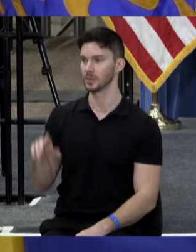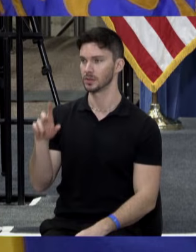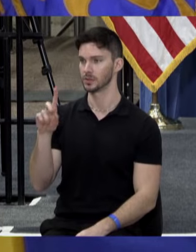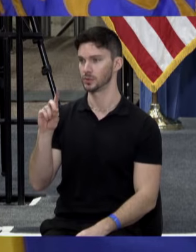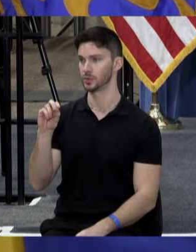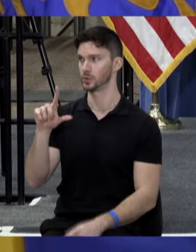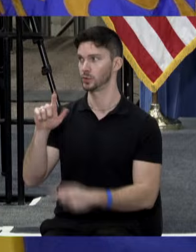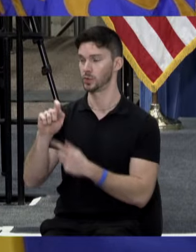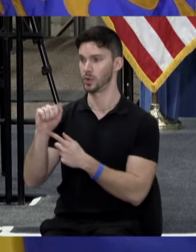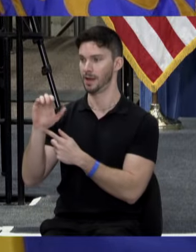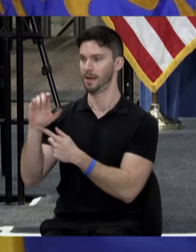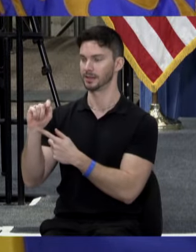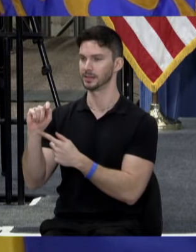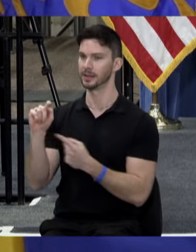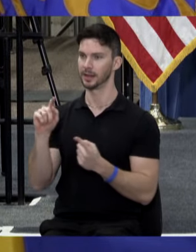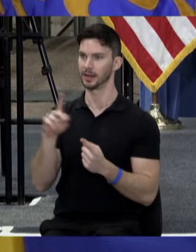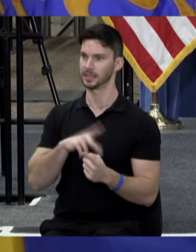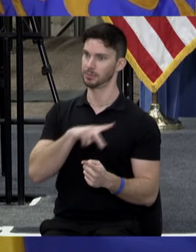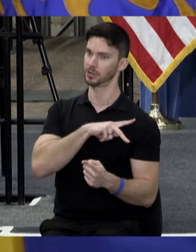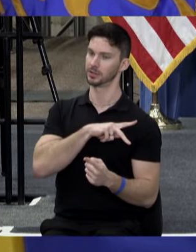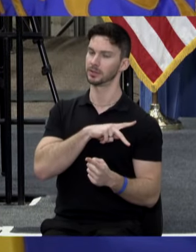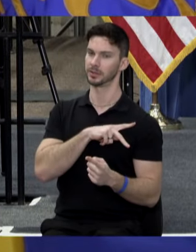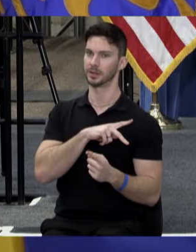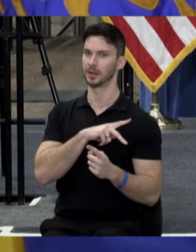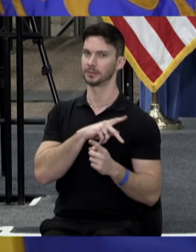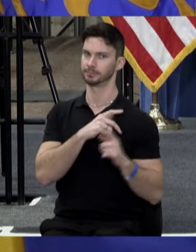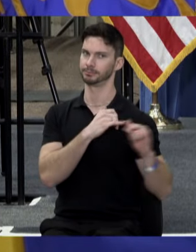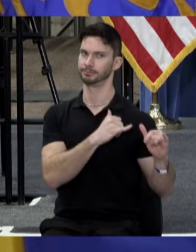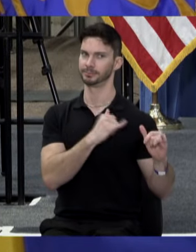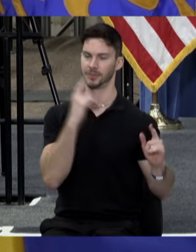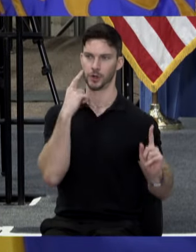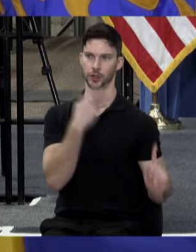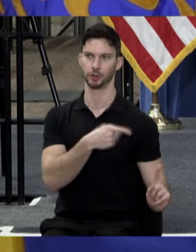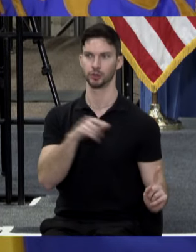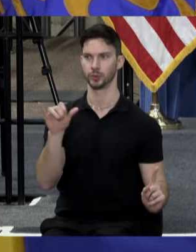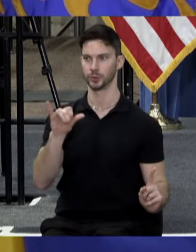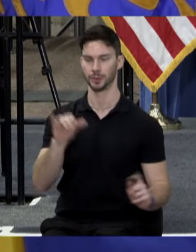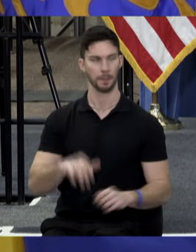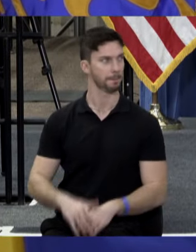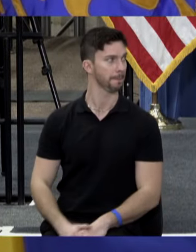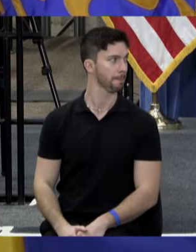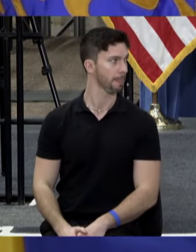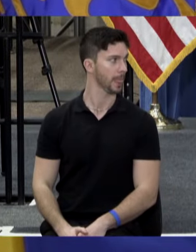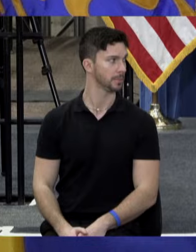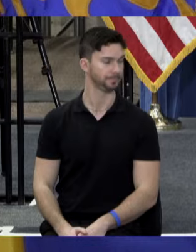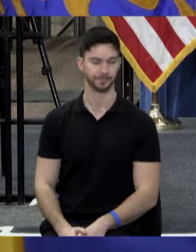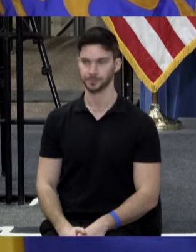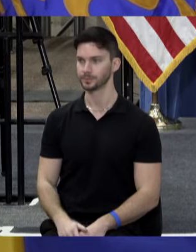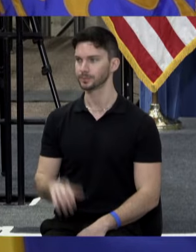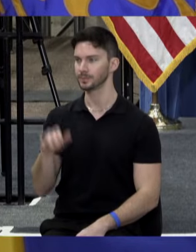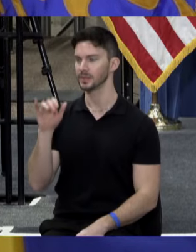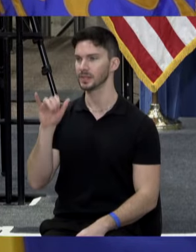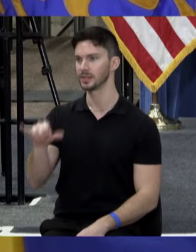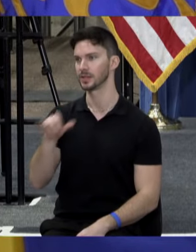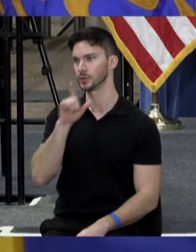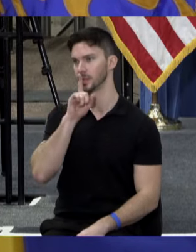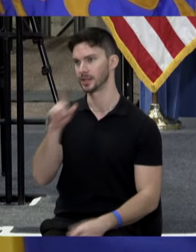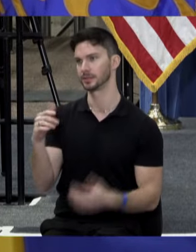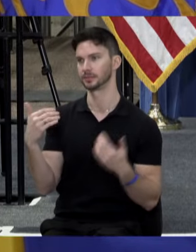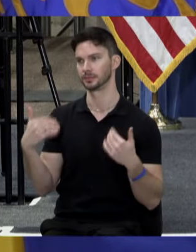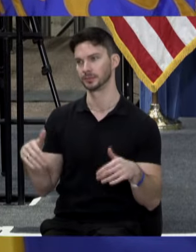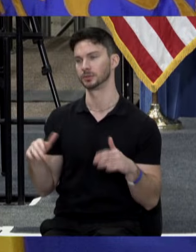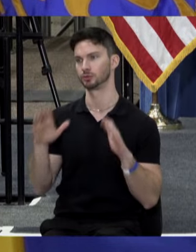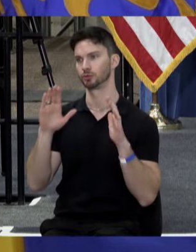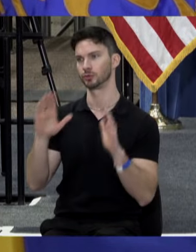you know it's personal for her too. And that's why it was so great to name that bill after her.